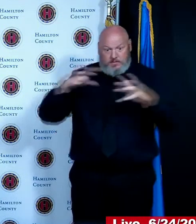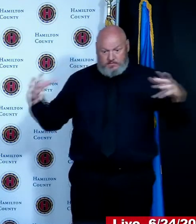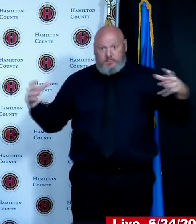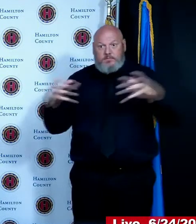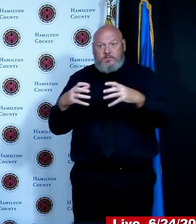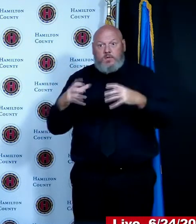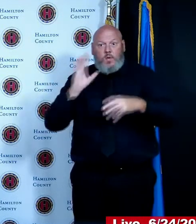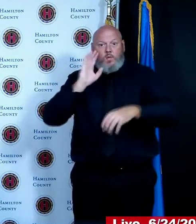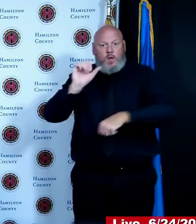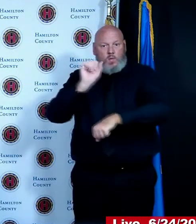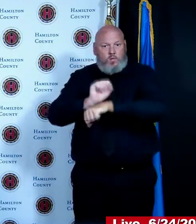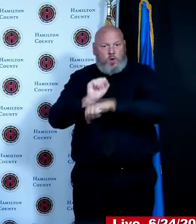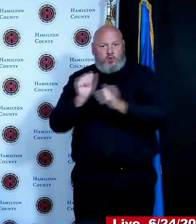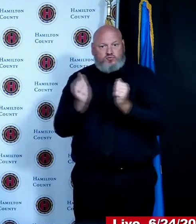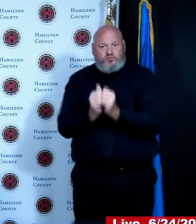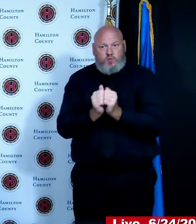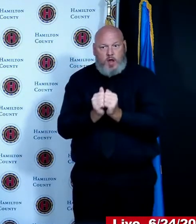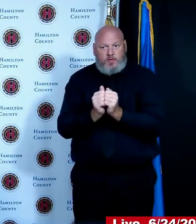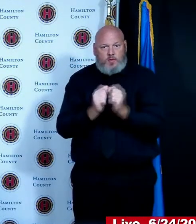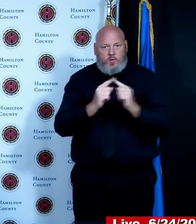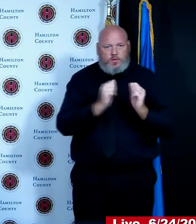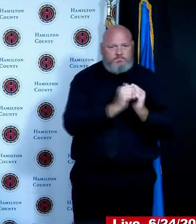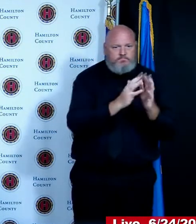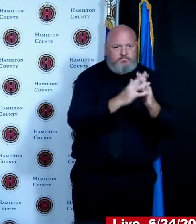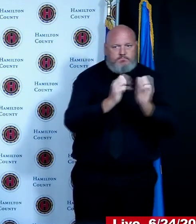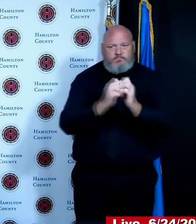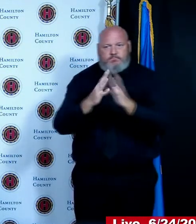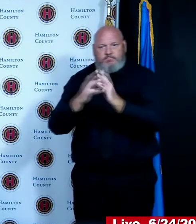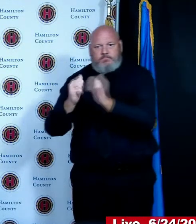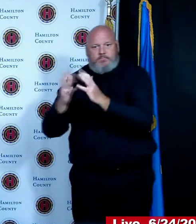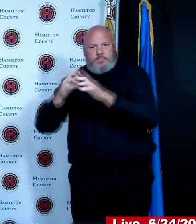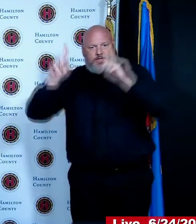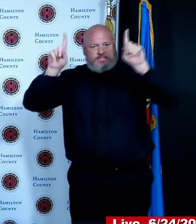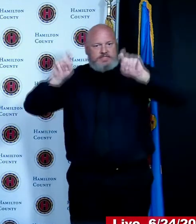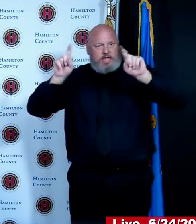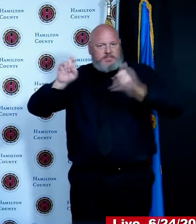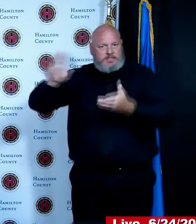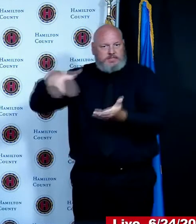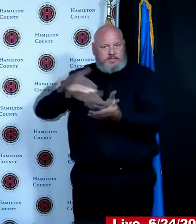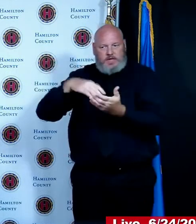pop-up sites so some of that's happening in the city next week we're gonna see